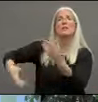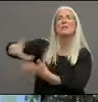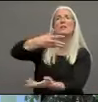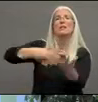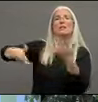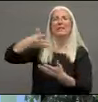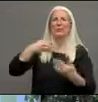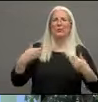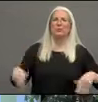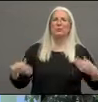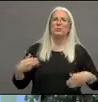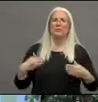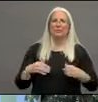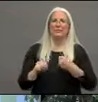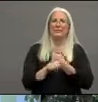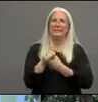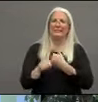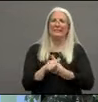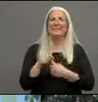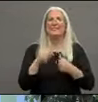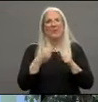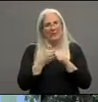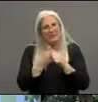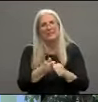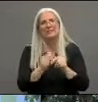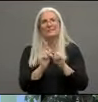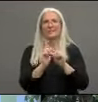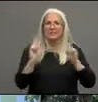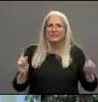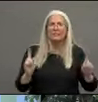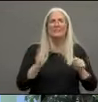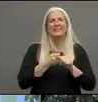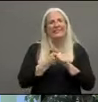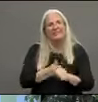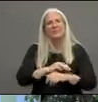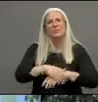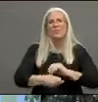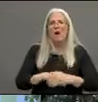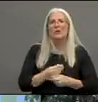protocols and guidelines, but every single day could be an opportunity for